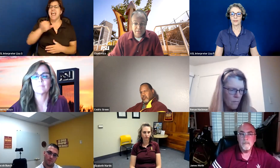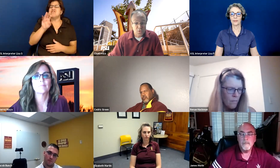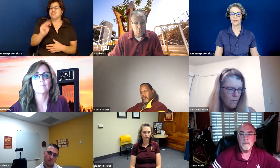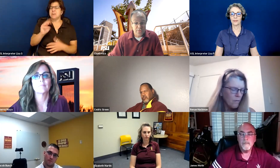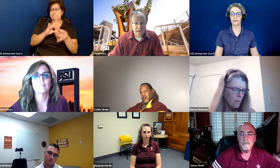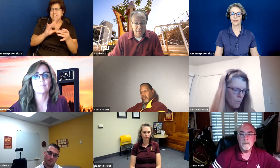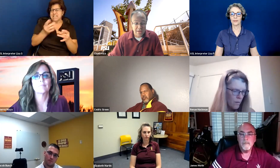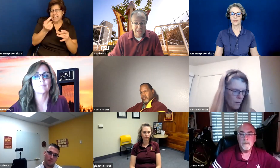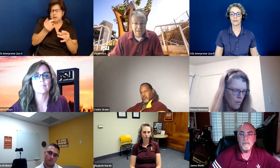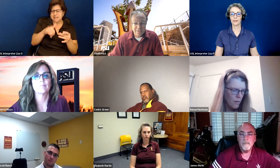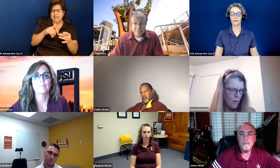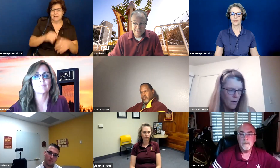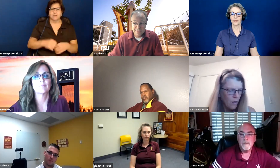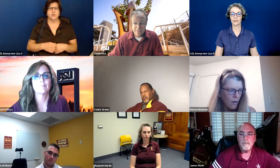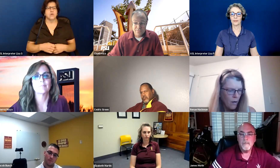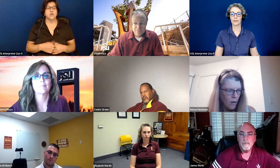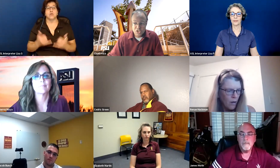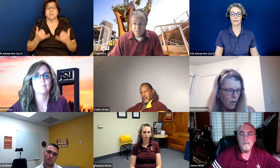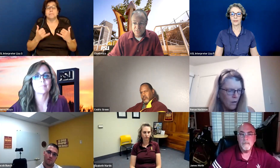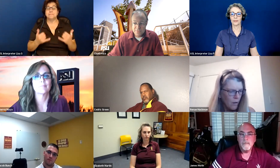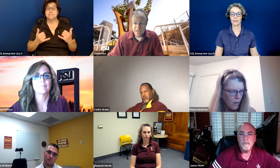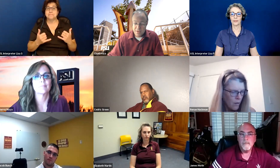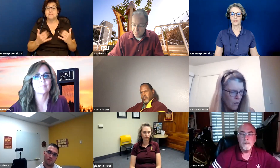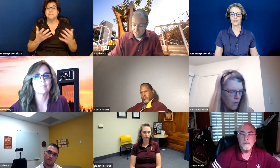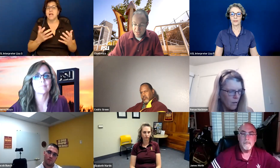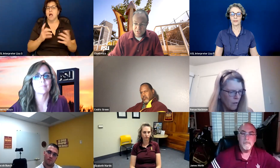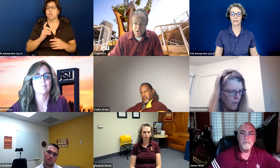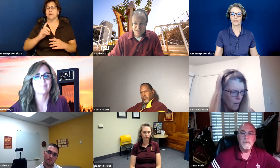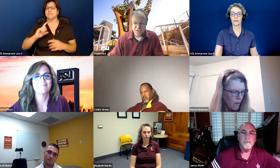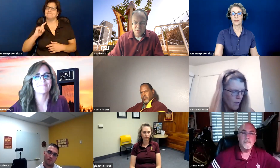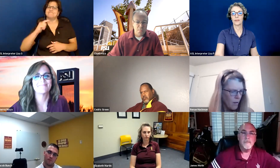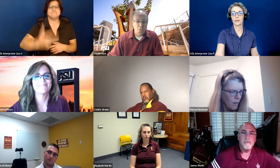And so with that, I'd like to give Jim some time to share a little bit more